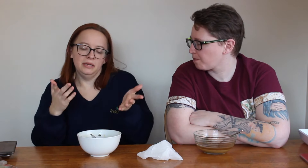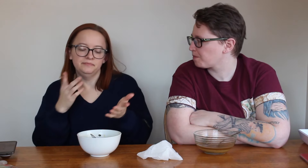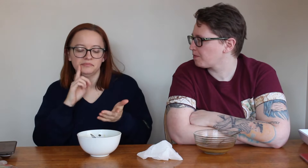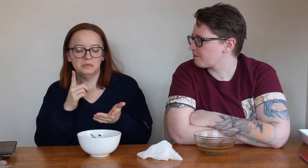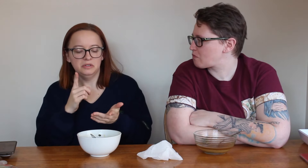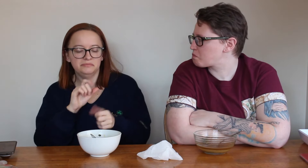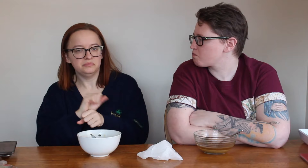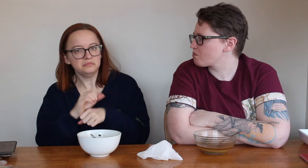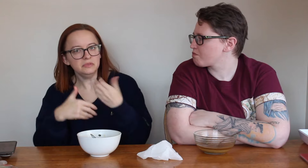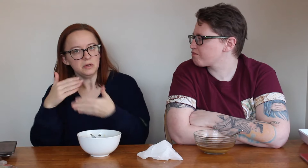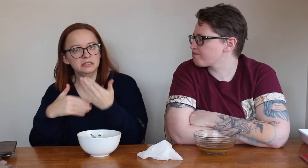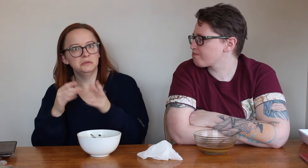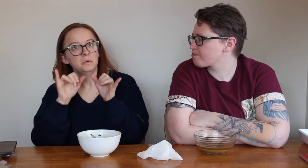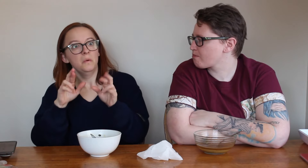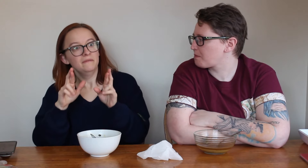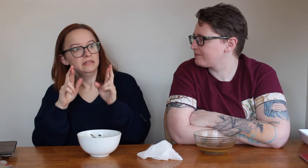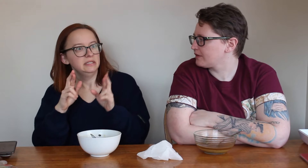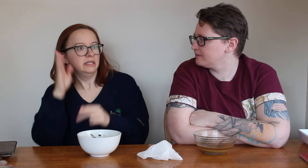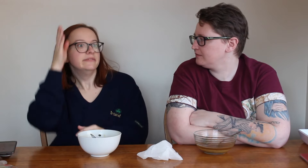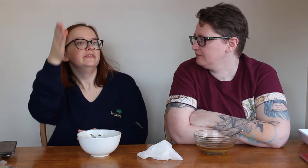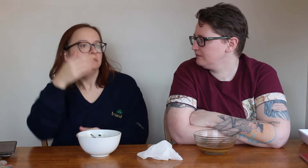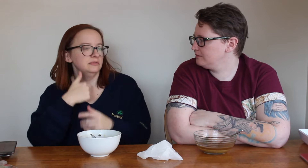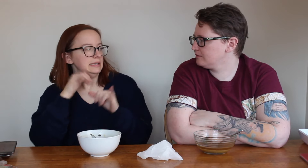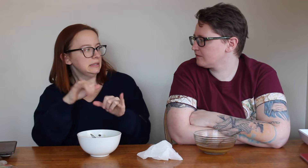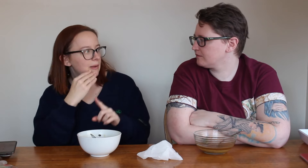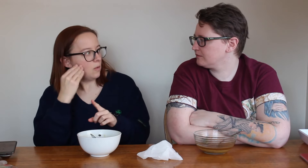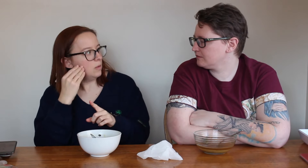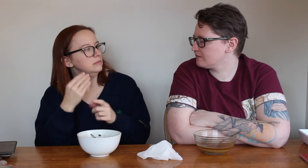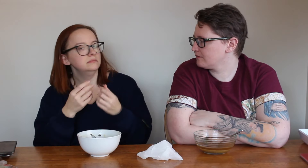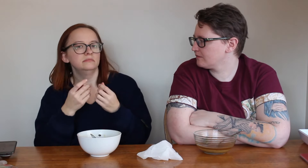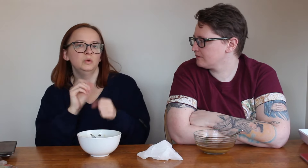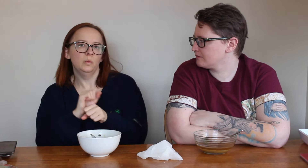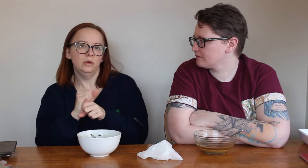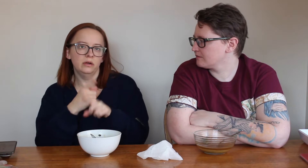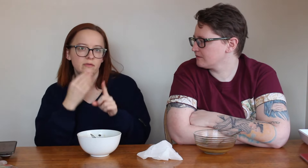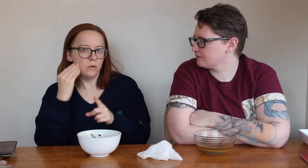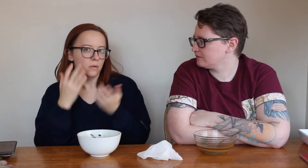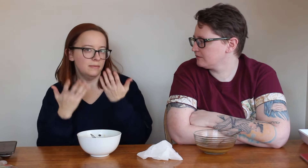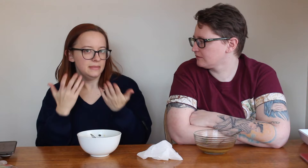Then I get home, I'll usually get four maybe five hours of sleep so which that makes it really hard. And you know, everything she